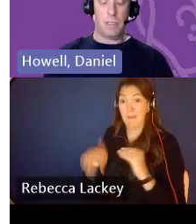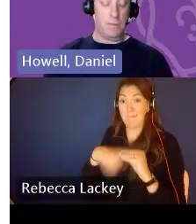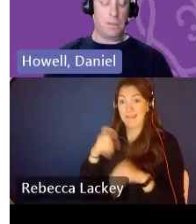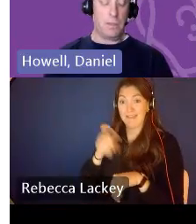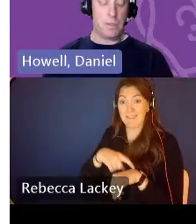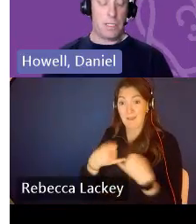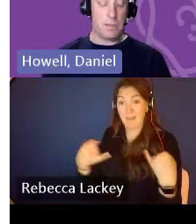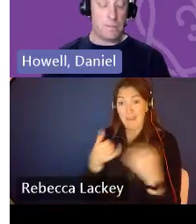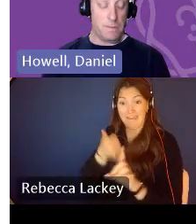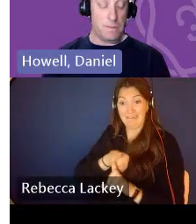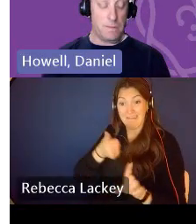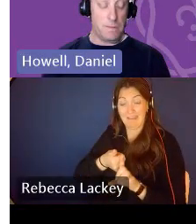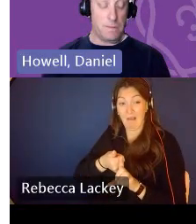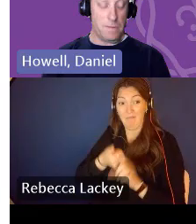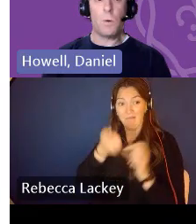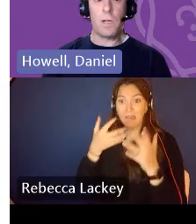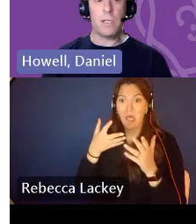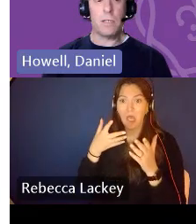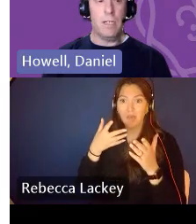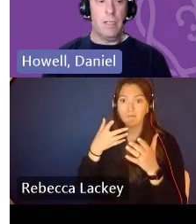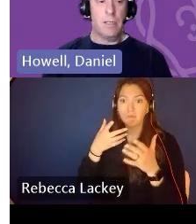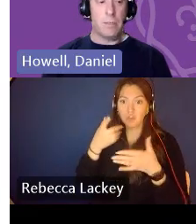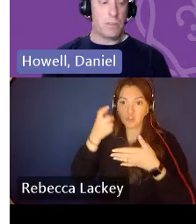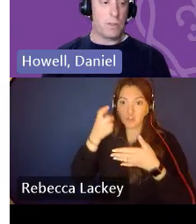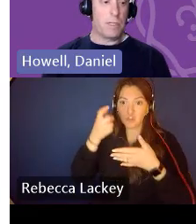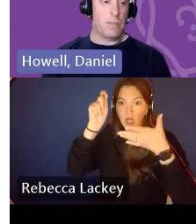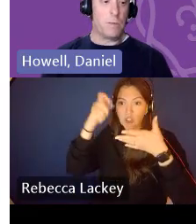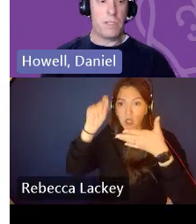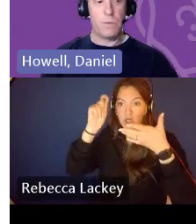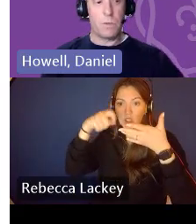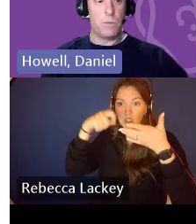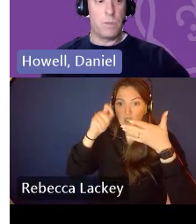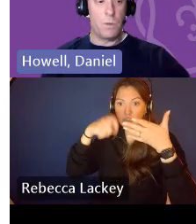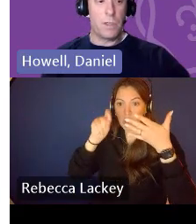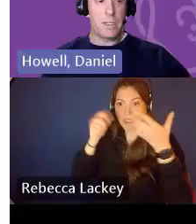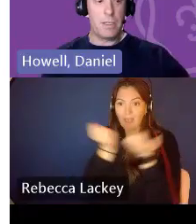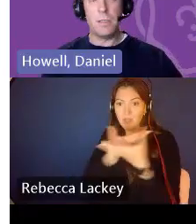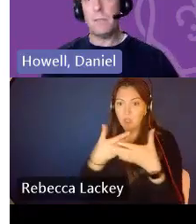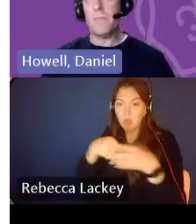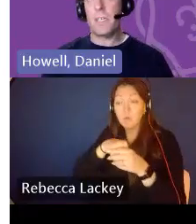itself there are a lot of checks that are required to make sure that whenever we're doing work in an